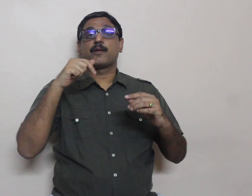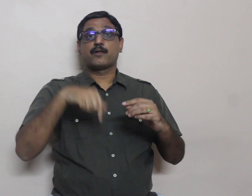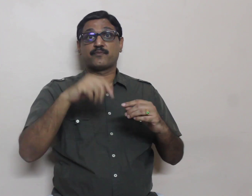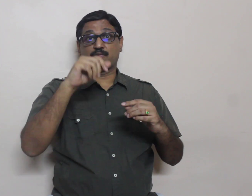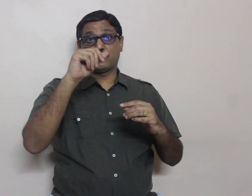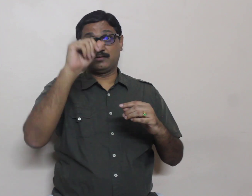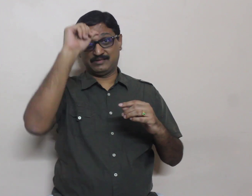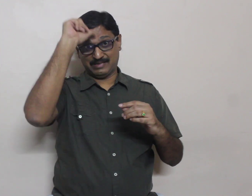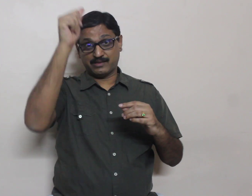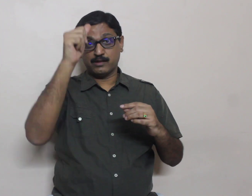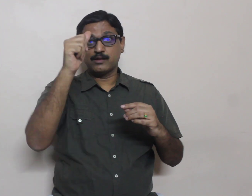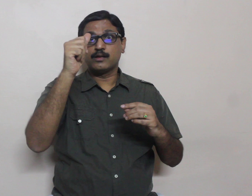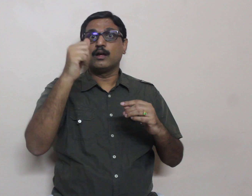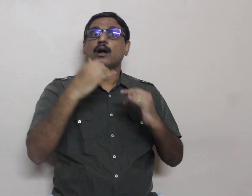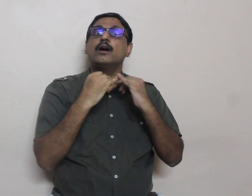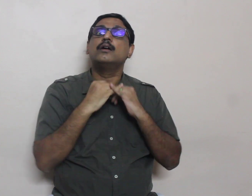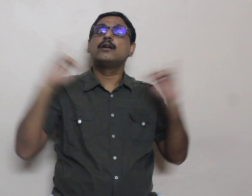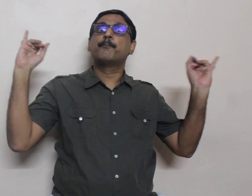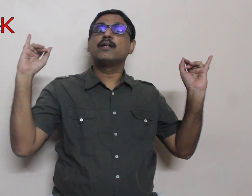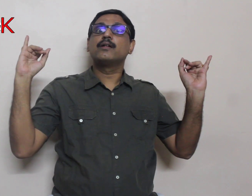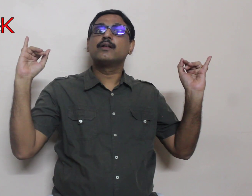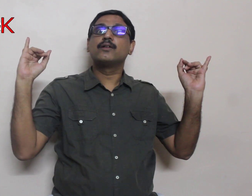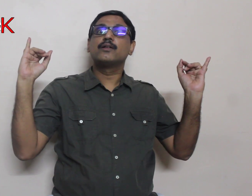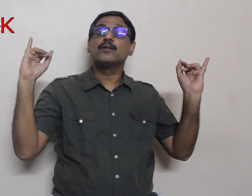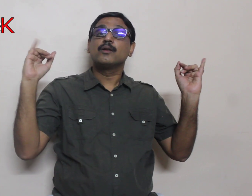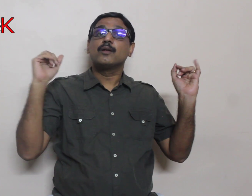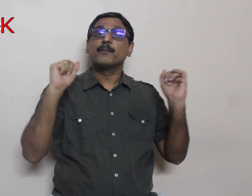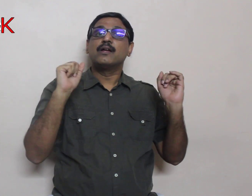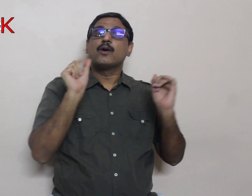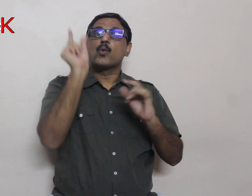India got independence because of World War Two.